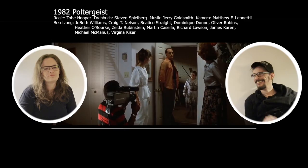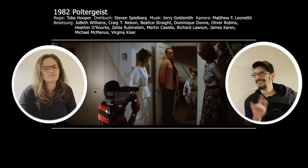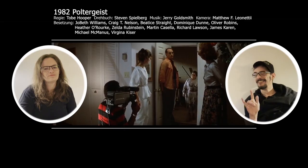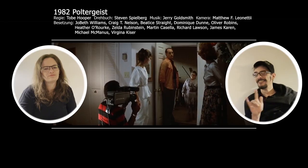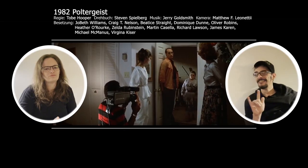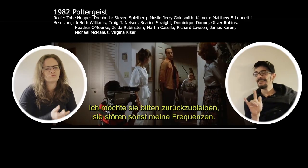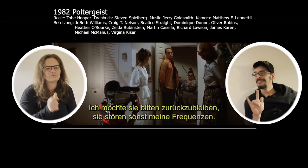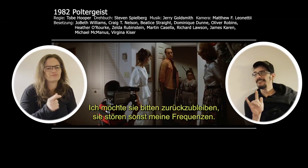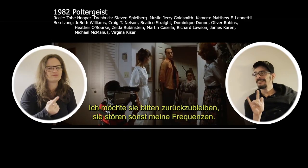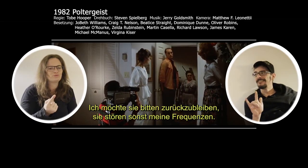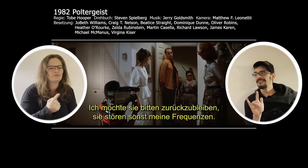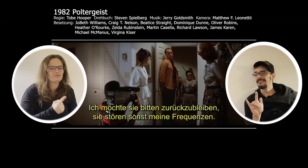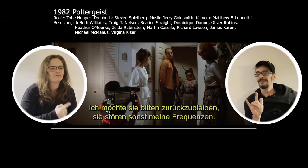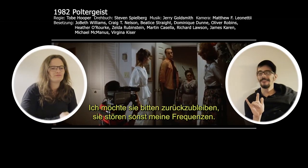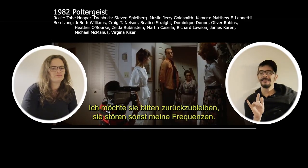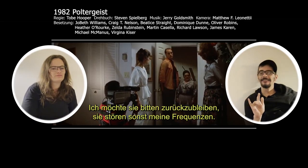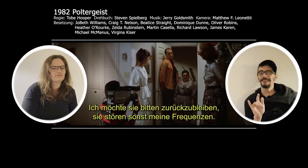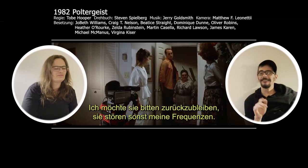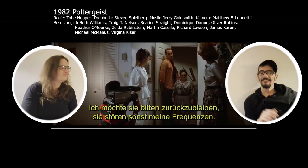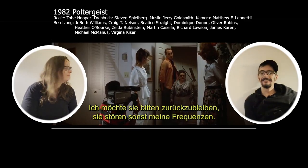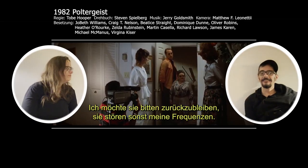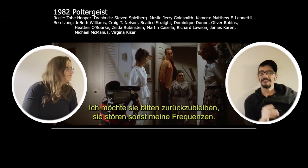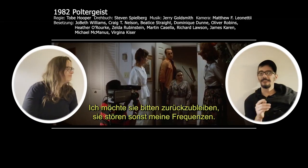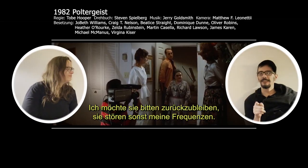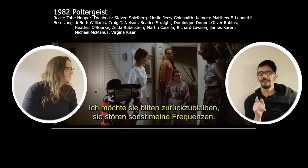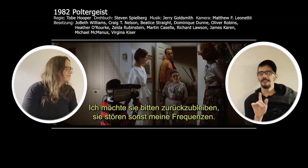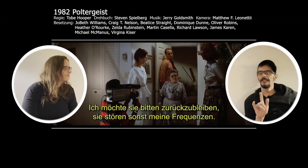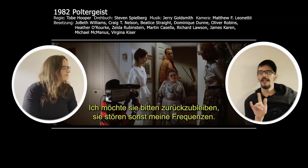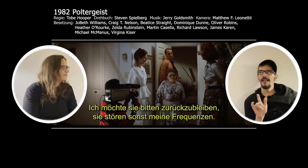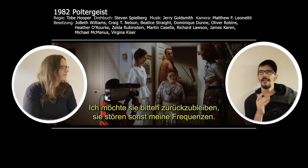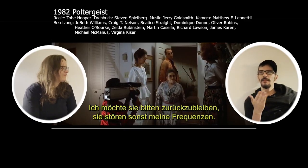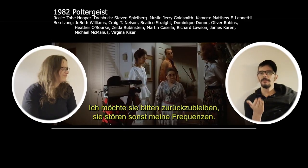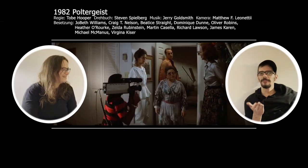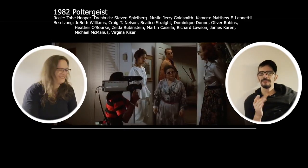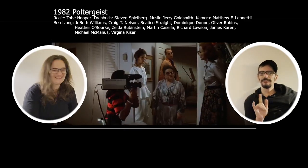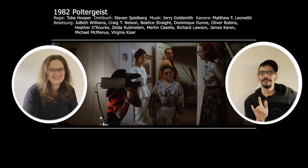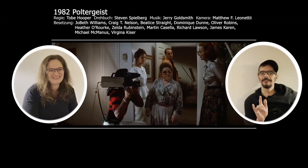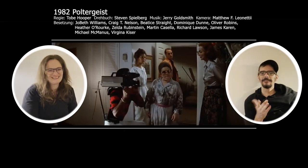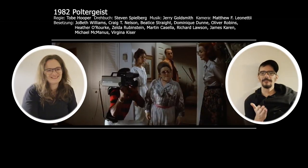I love her. Who's coming now? I love this woman just the way she is.